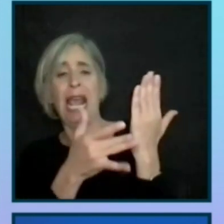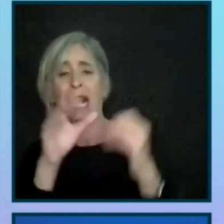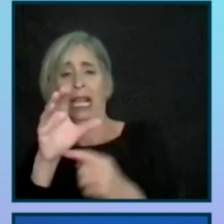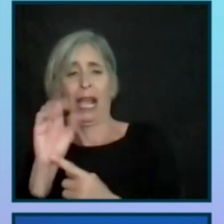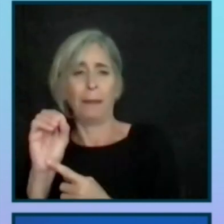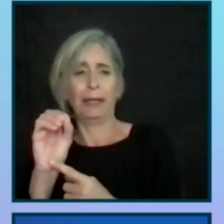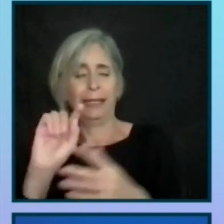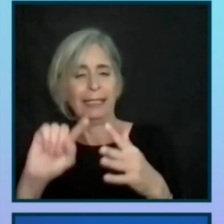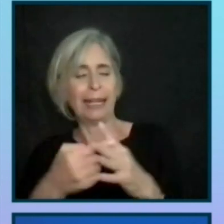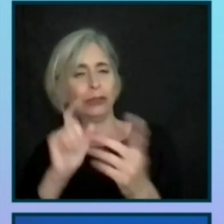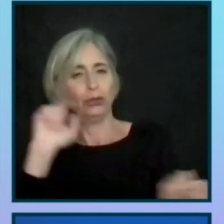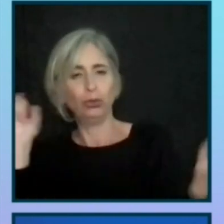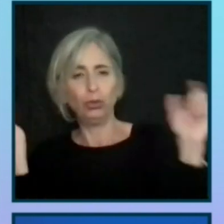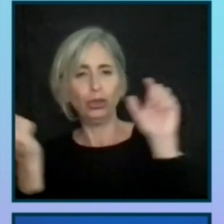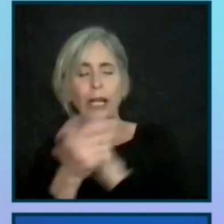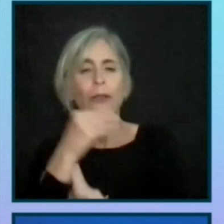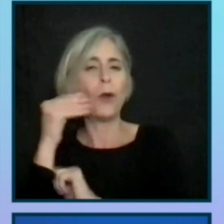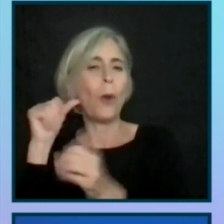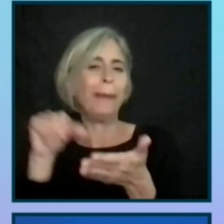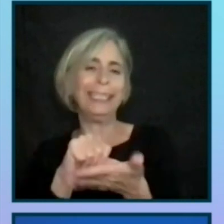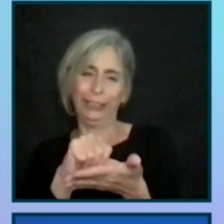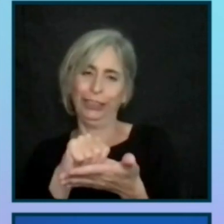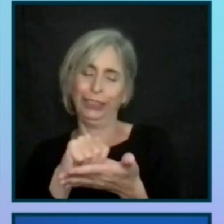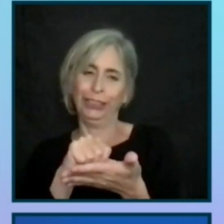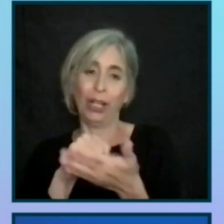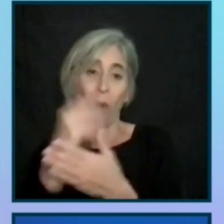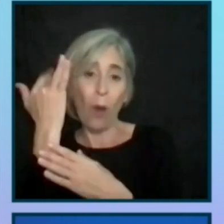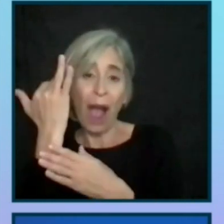to change their homepages for accessibility on the day.